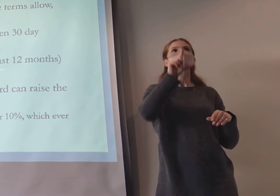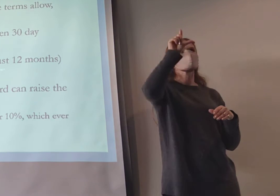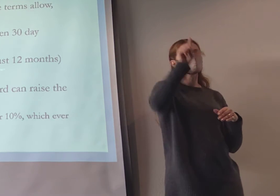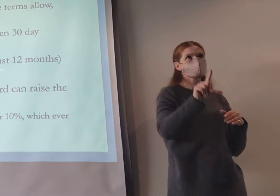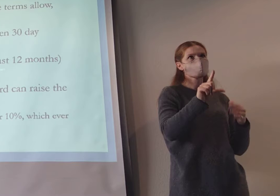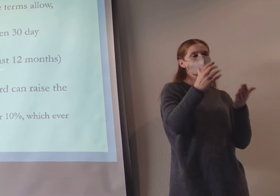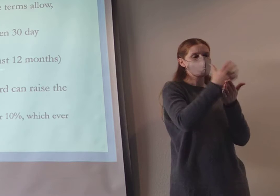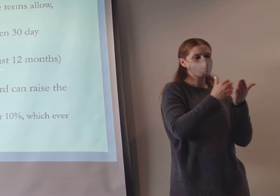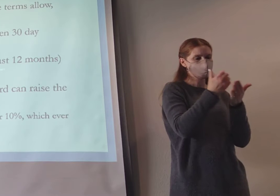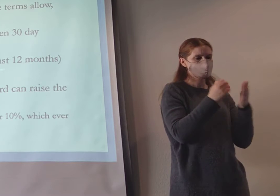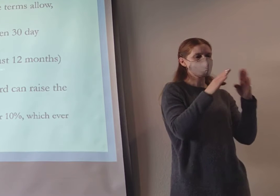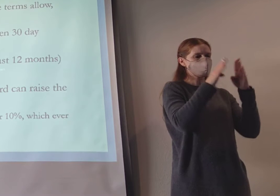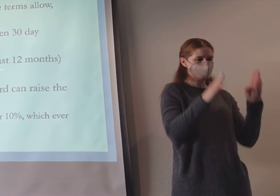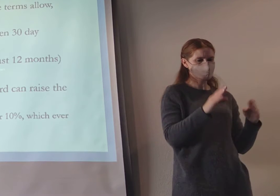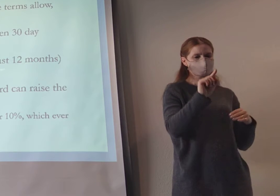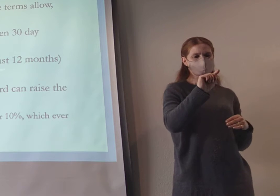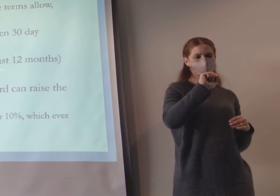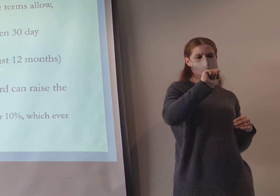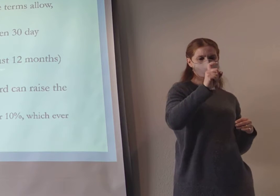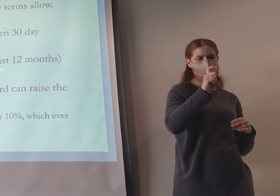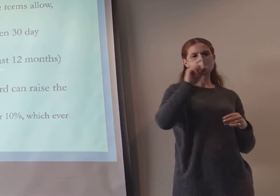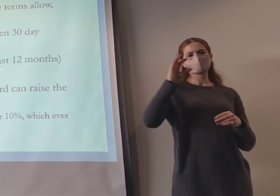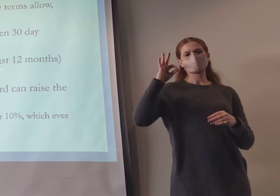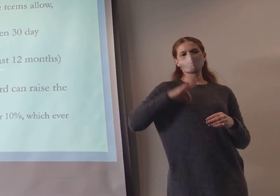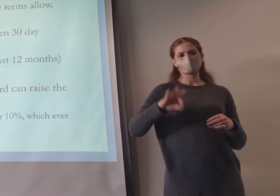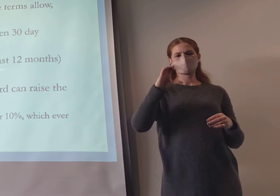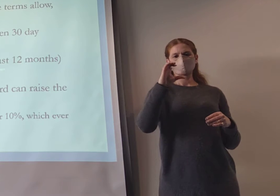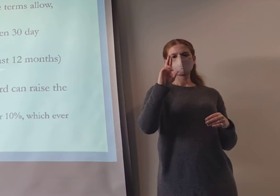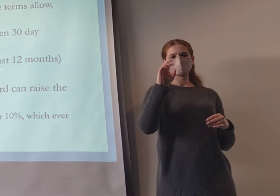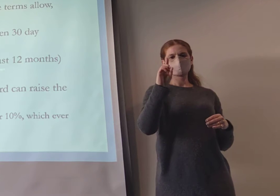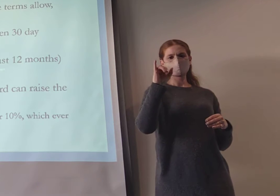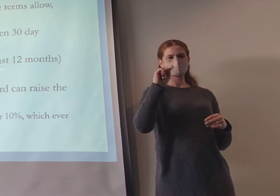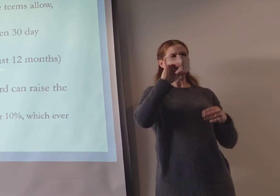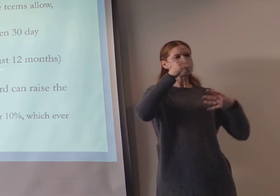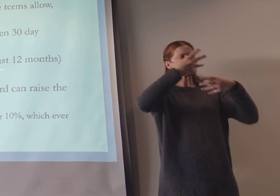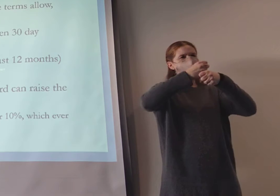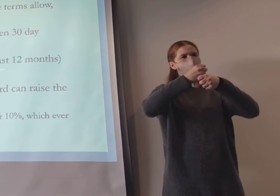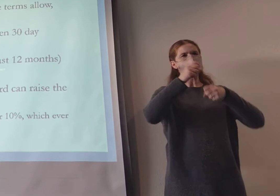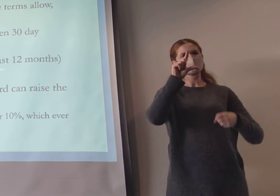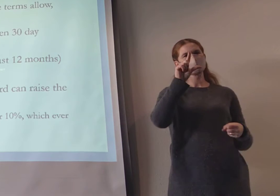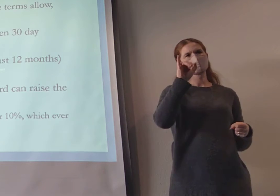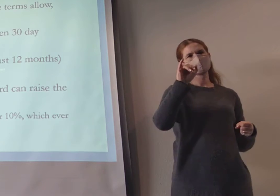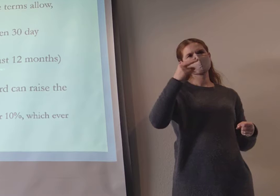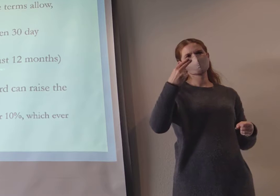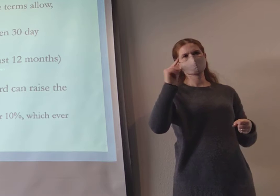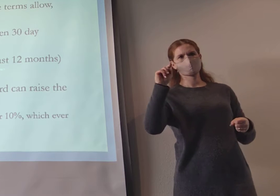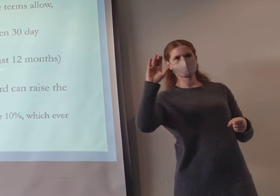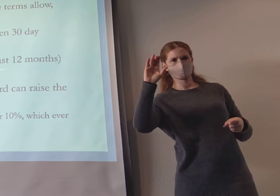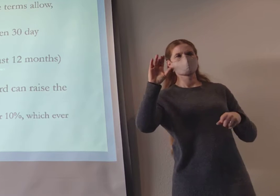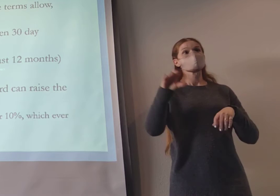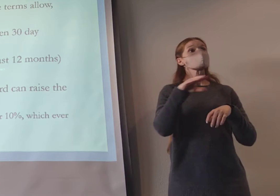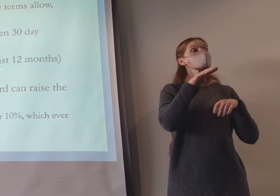Otherwise there are no increases allowed with a fixed term lease.